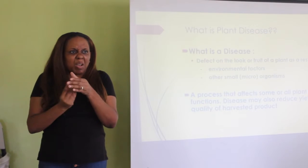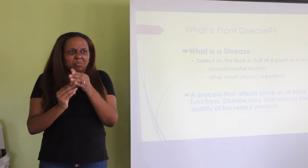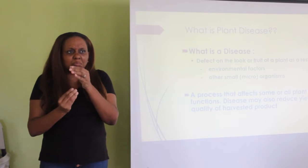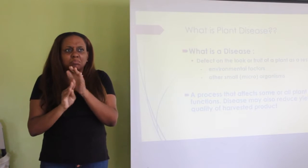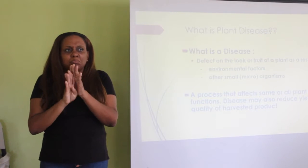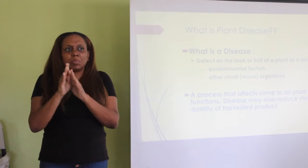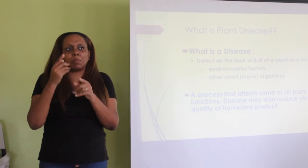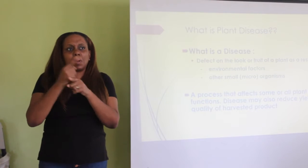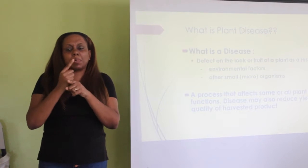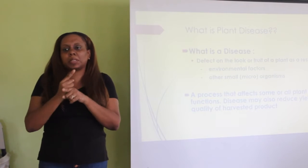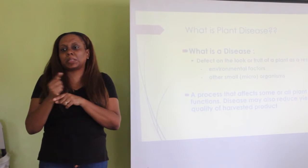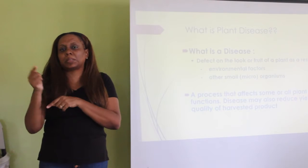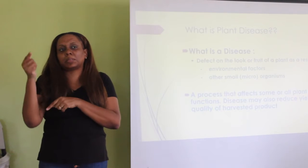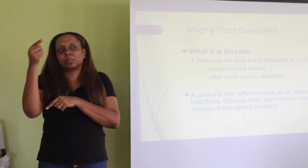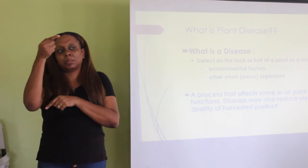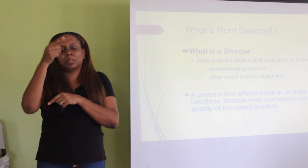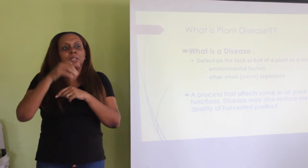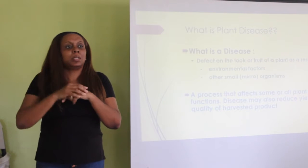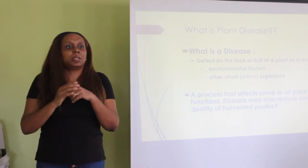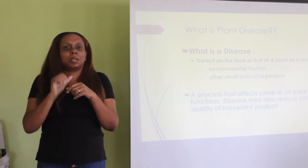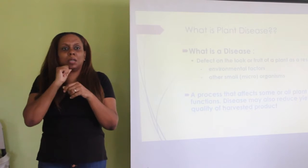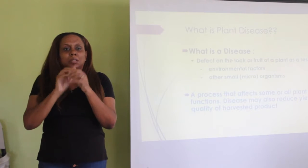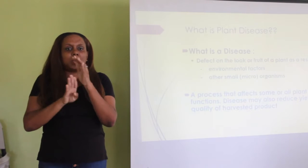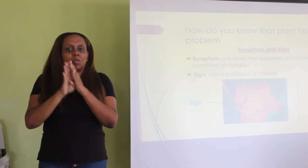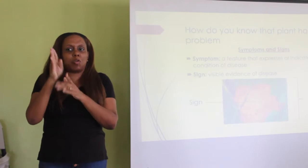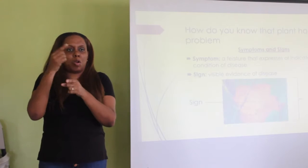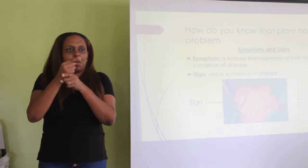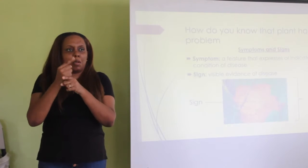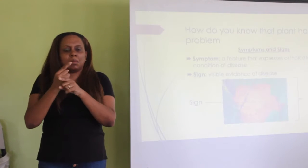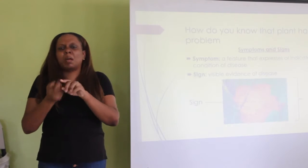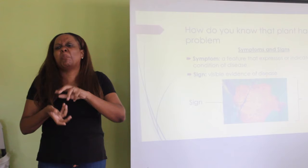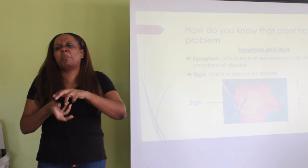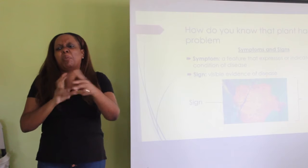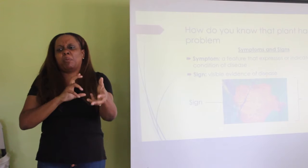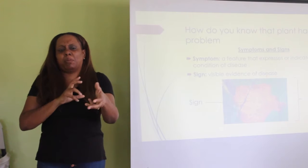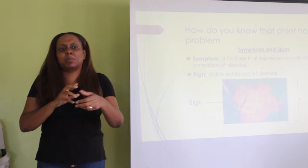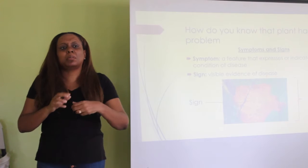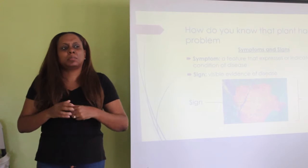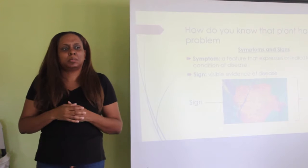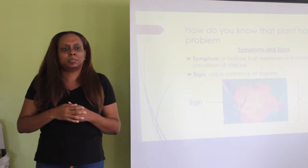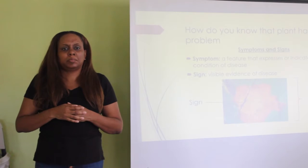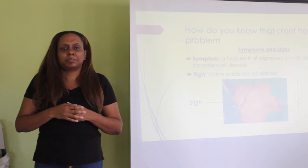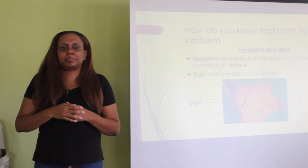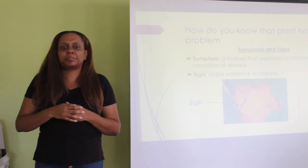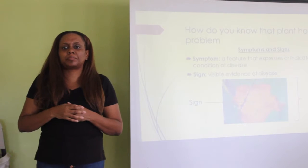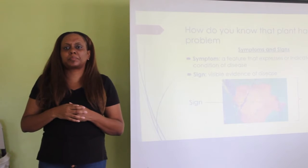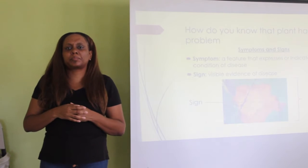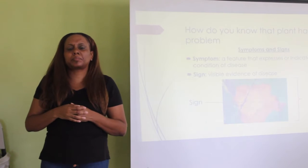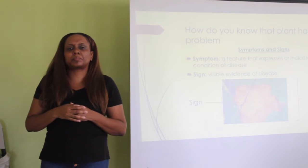the yield and the quality of the harvested product and how do we know that the plants have a disease